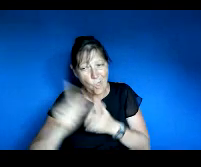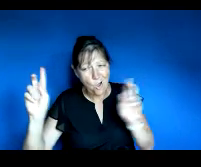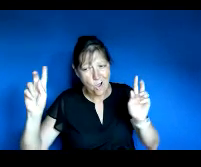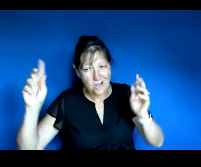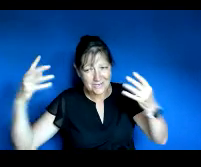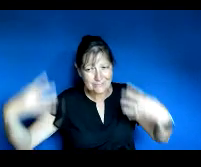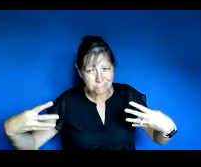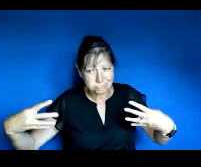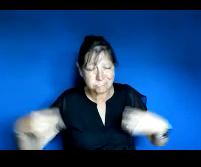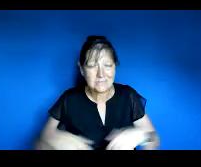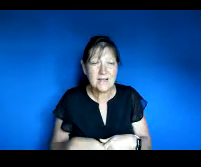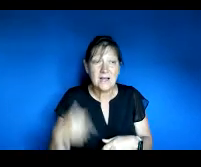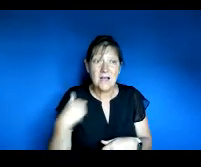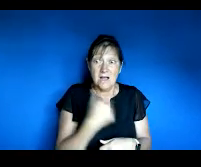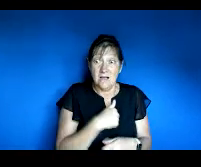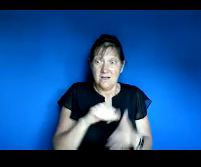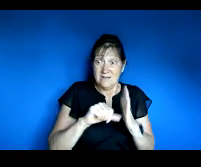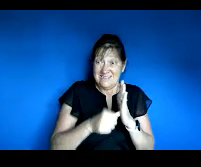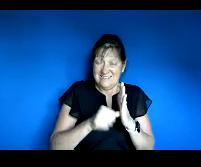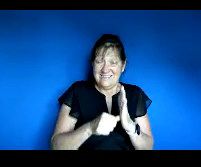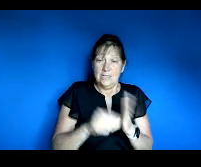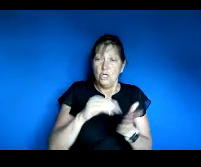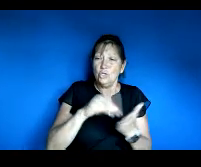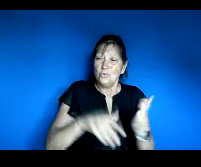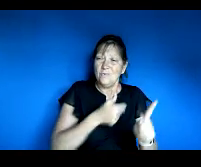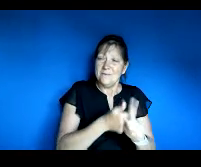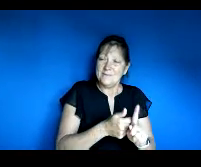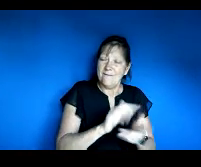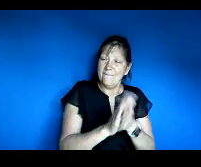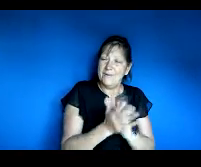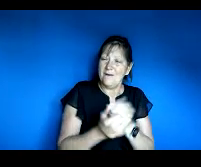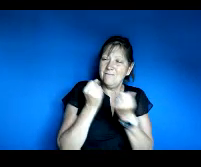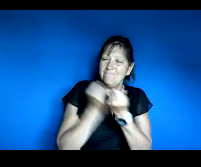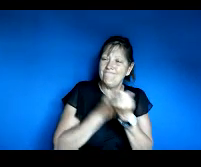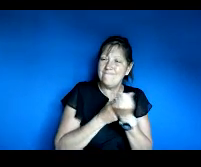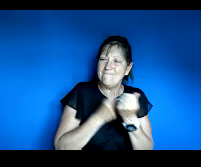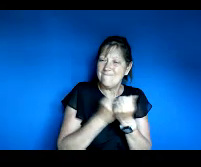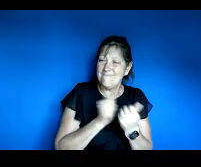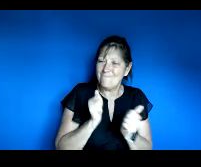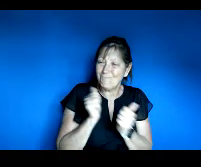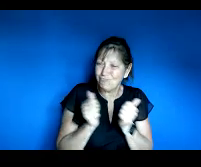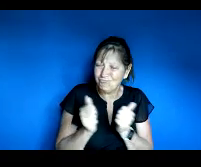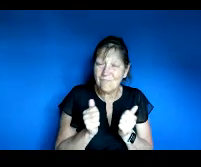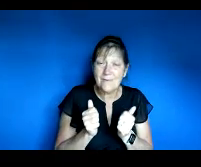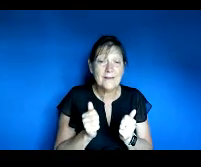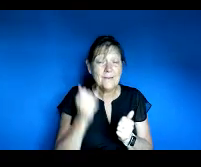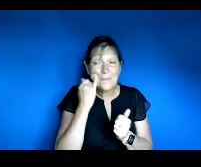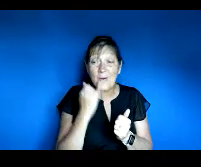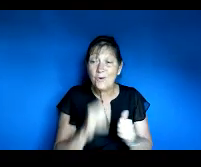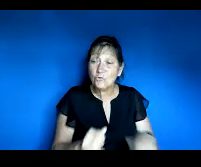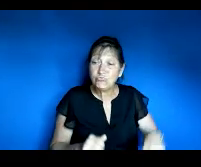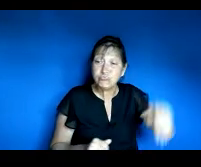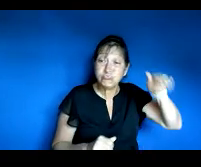is the role of student advocacy. So in a K-12 setting, students may have experience with being self-advocates,